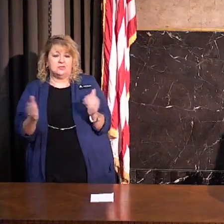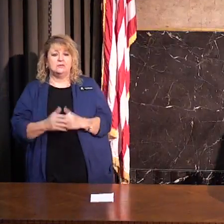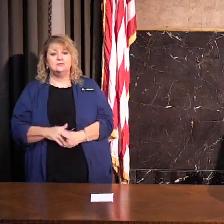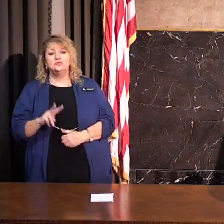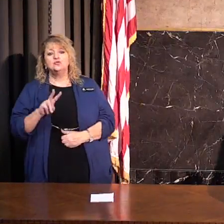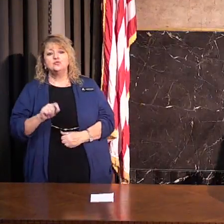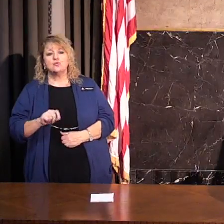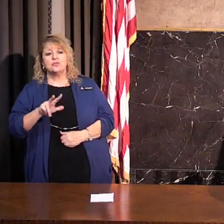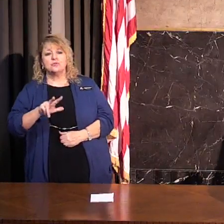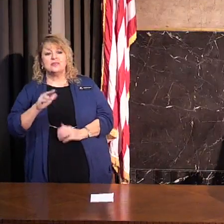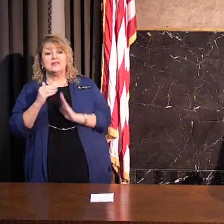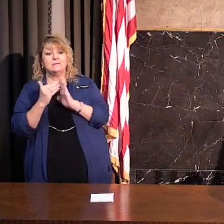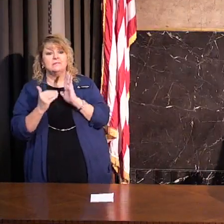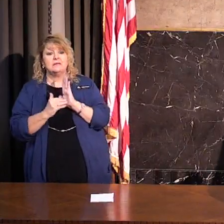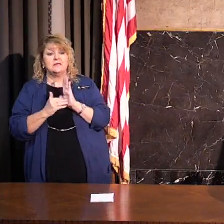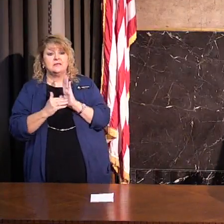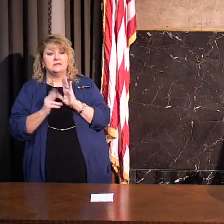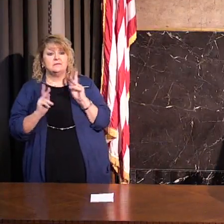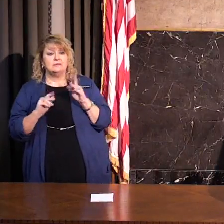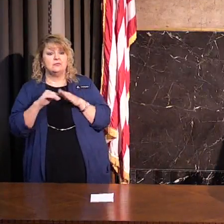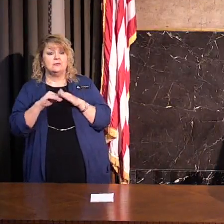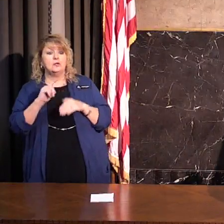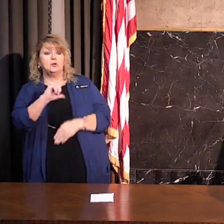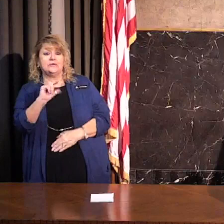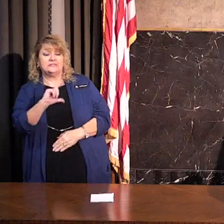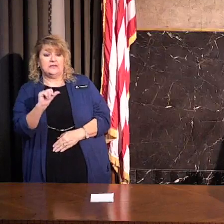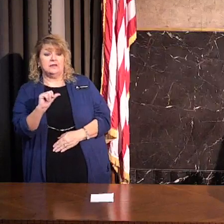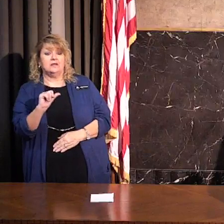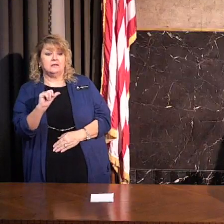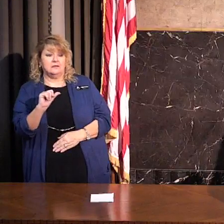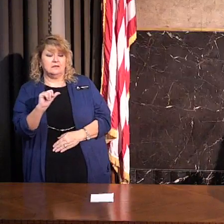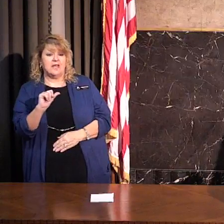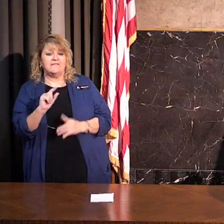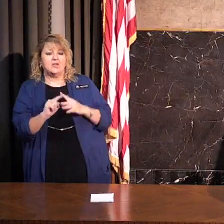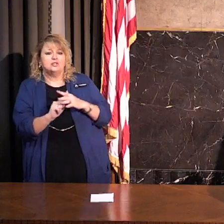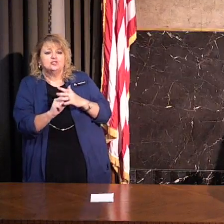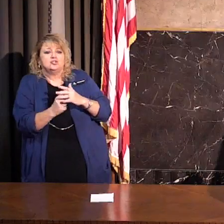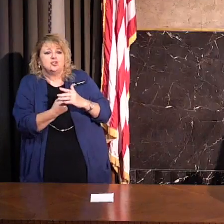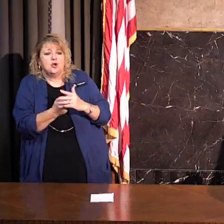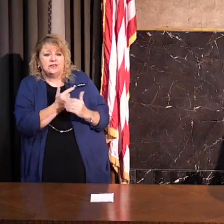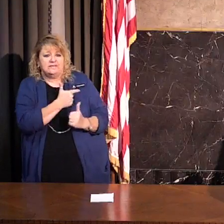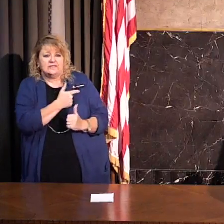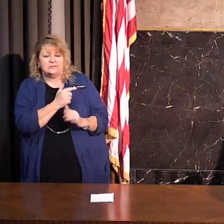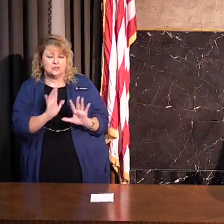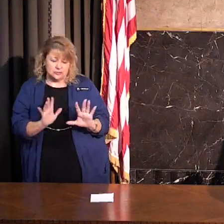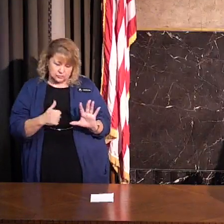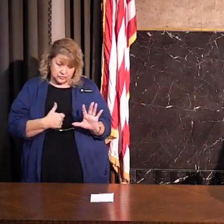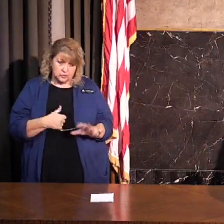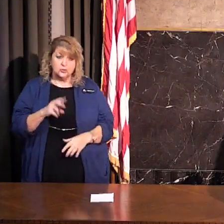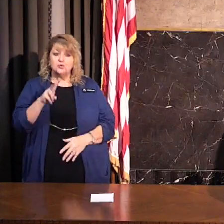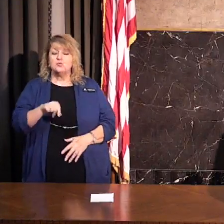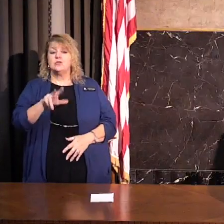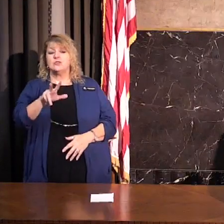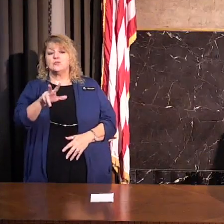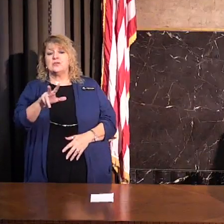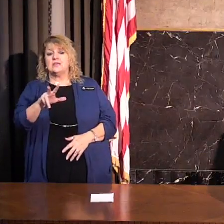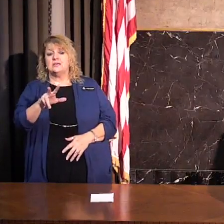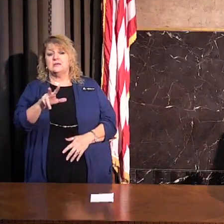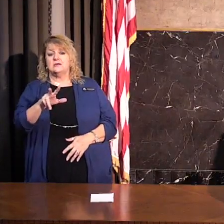been 2.3000000, uh who have uh at least initiated, excuse me,